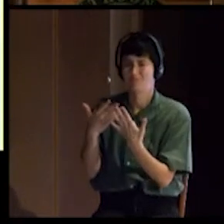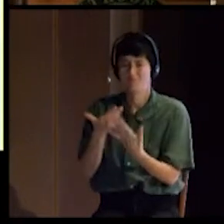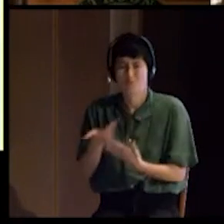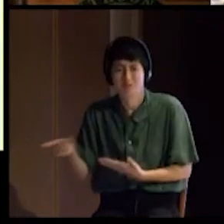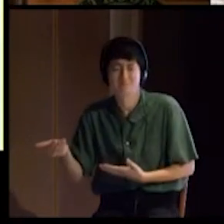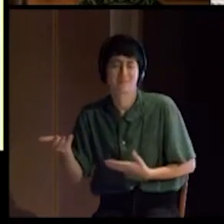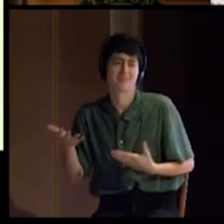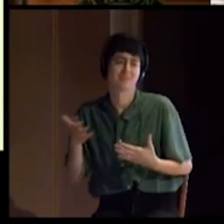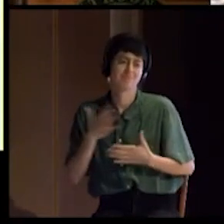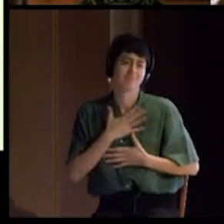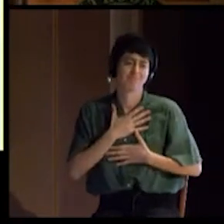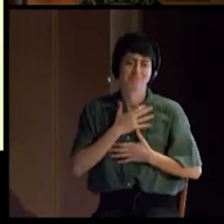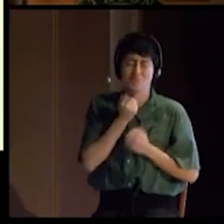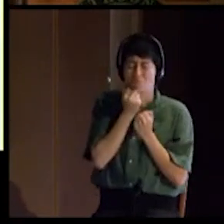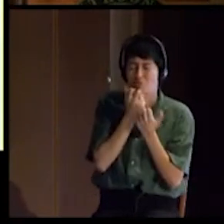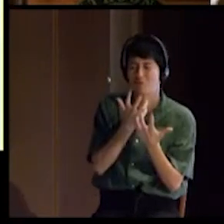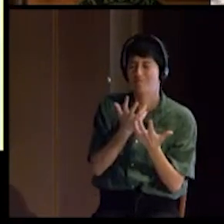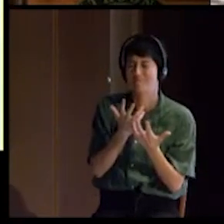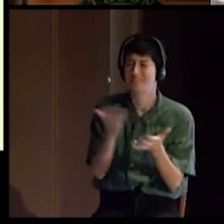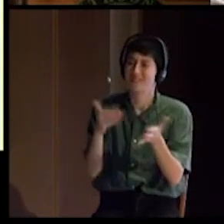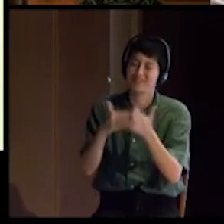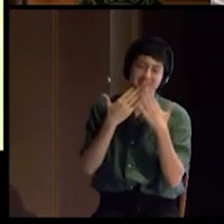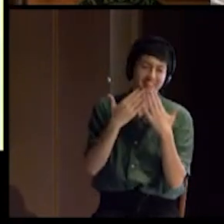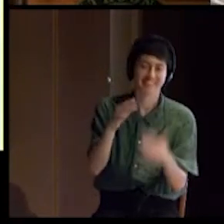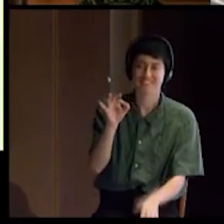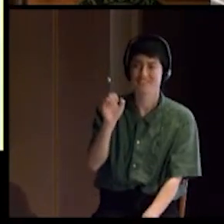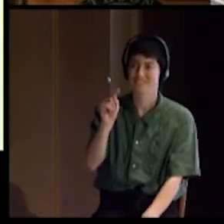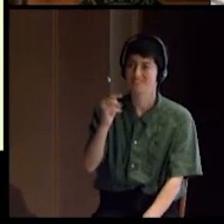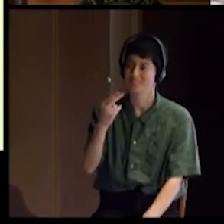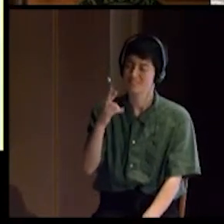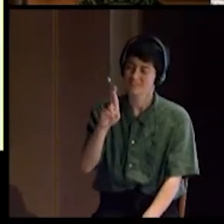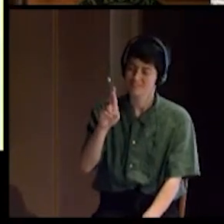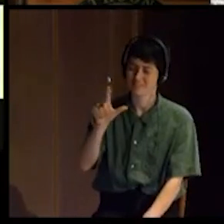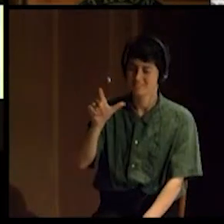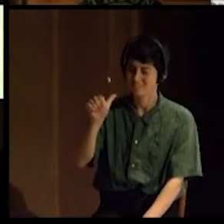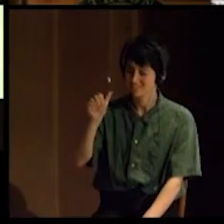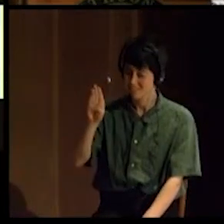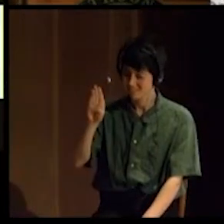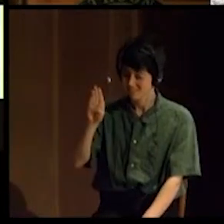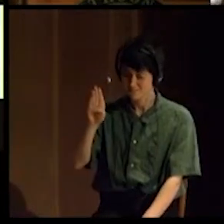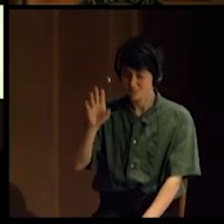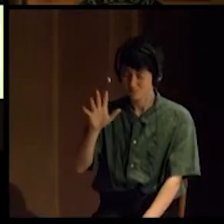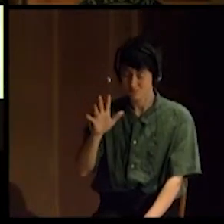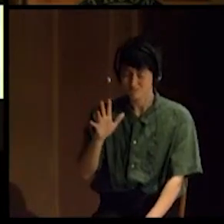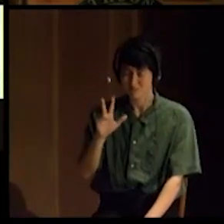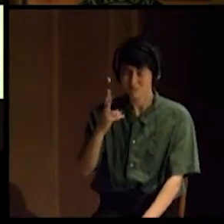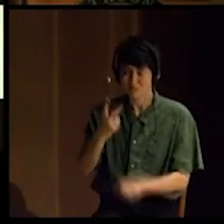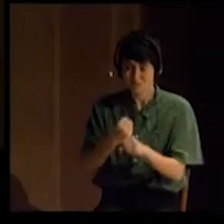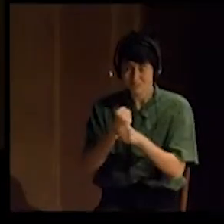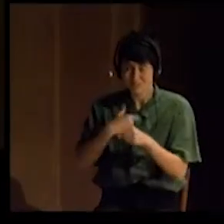for an amazing three years at the Smithsonian. And I'm happy to take any questions.